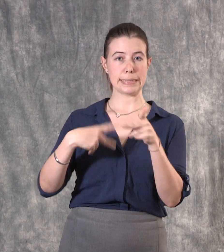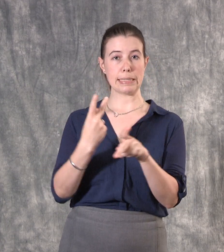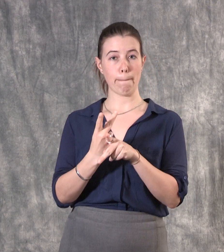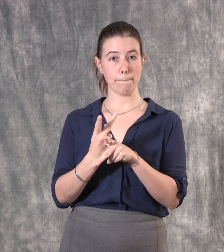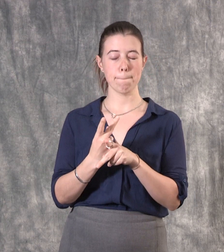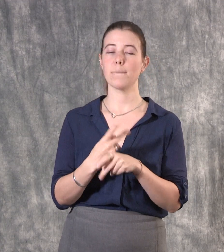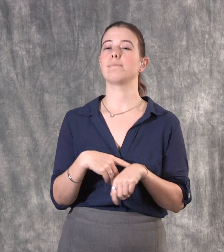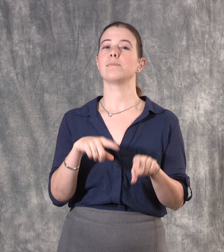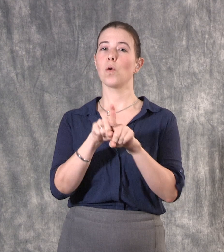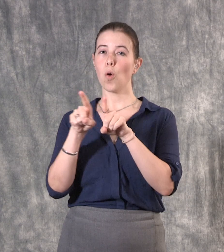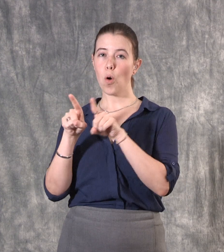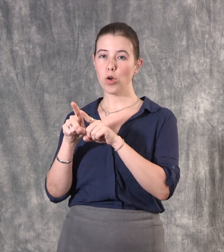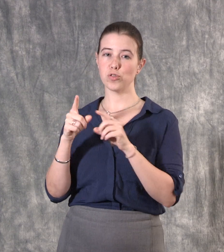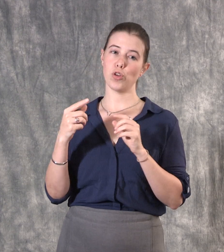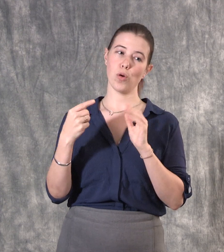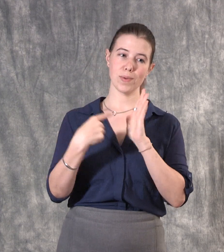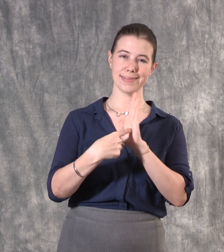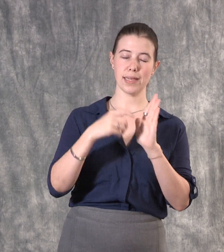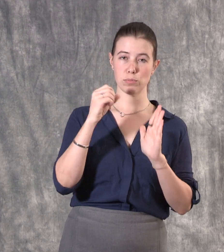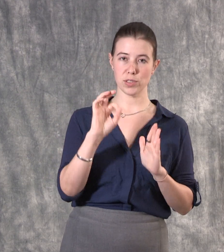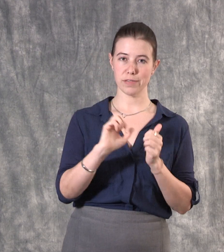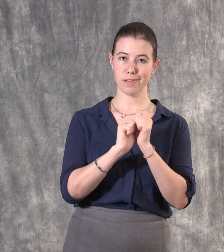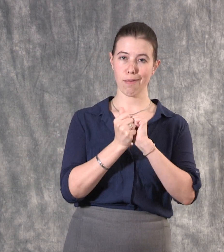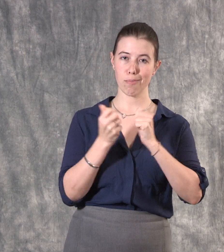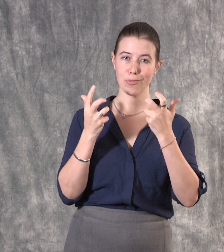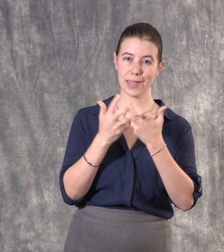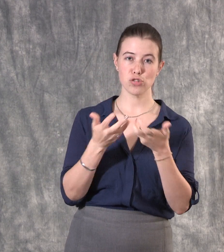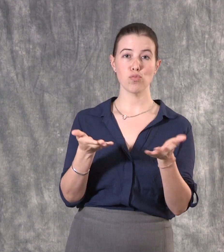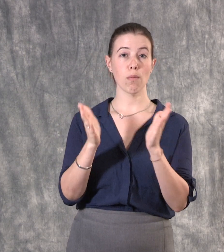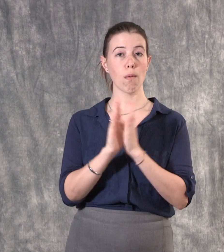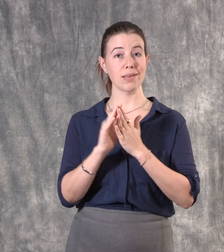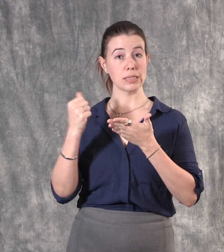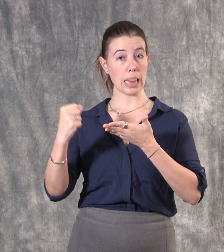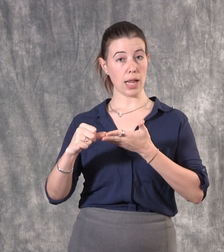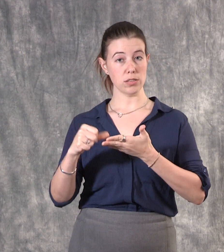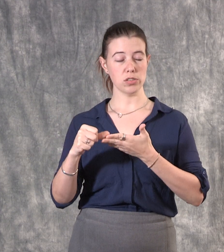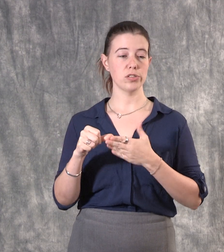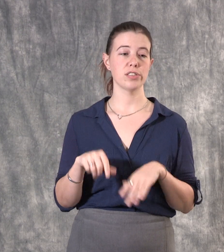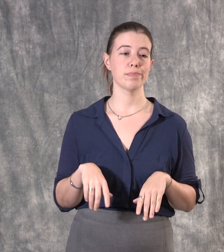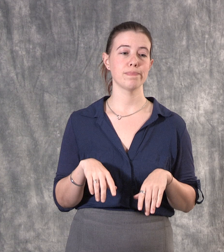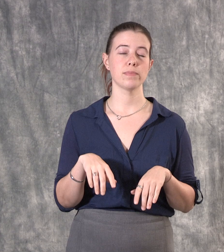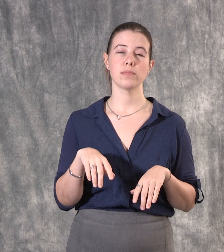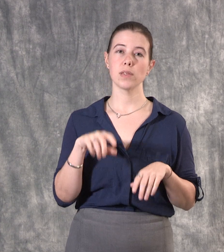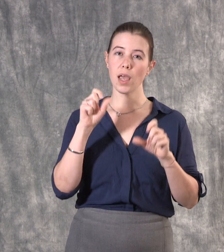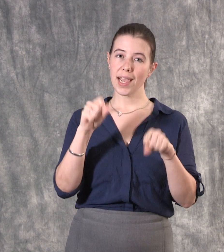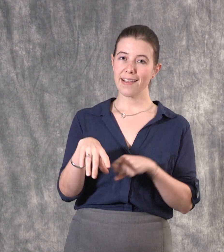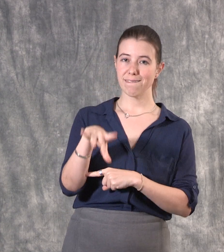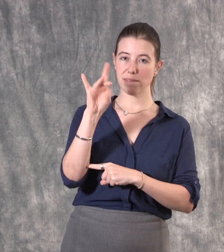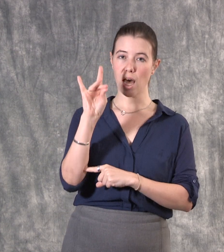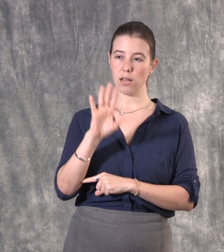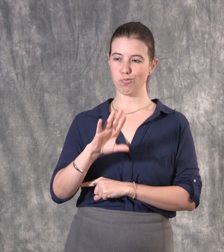disability type. Also examples of accommodations request letters. You can